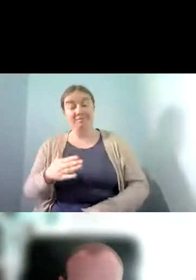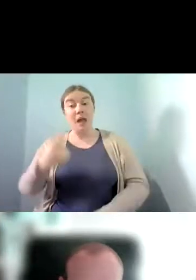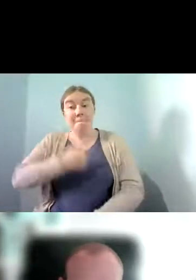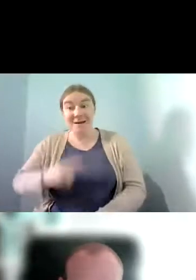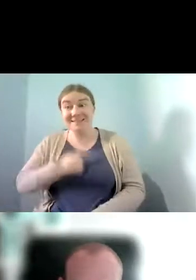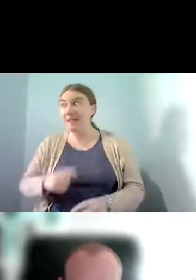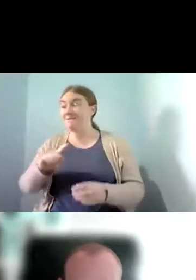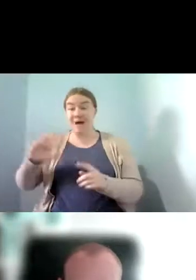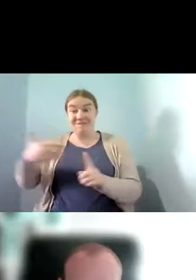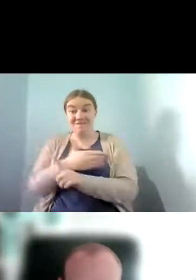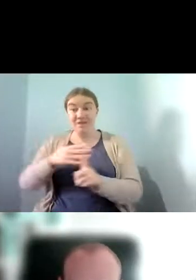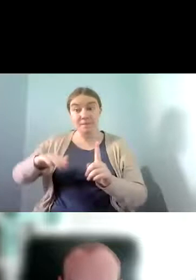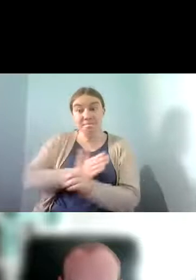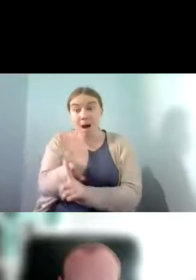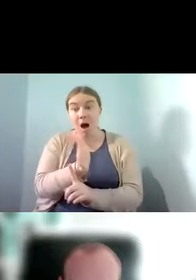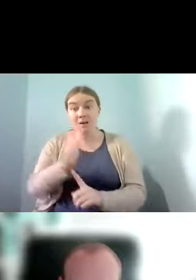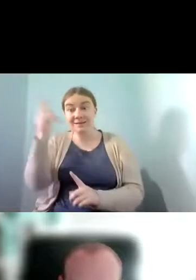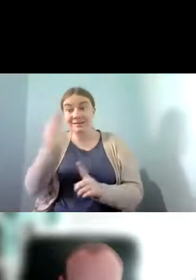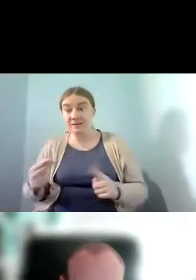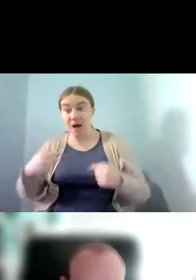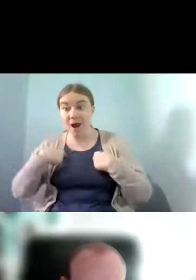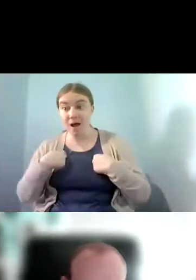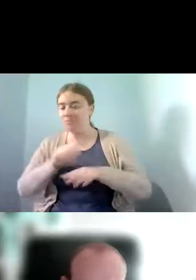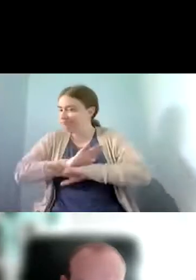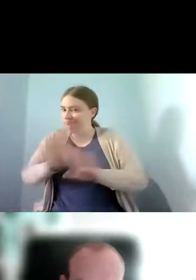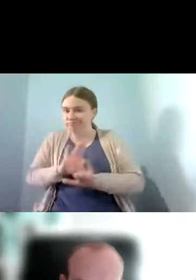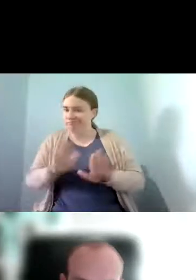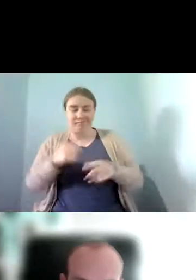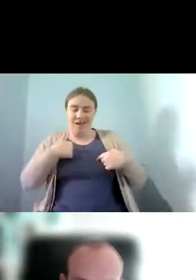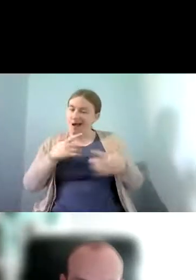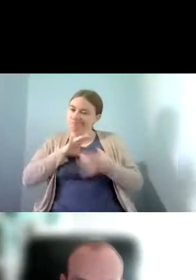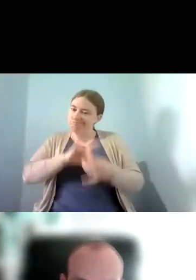i work very closely with a team of experts who provide the information and guidance